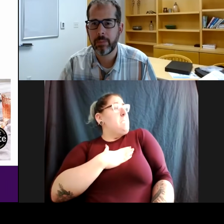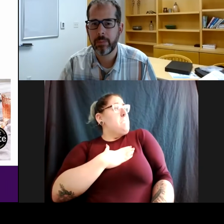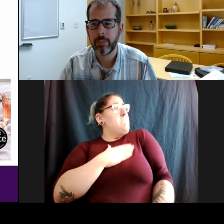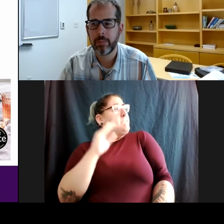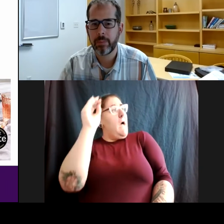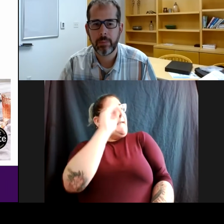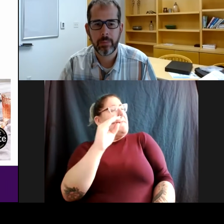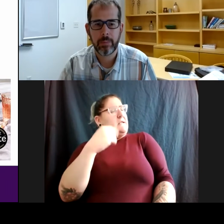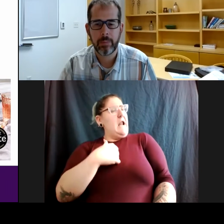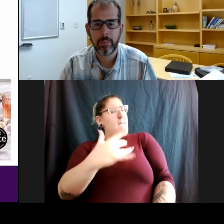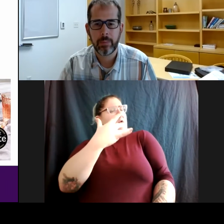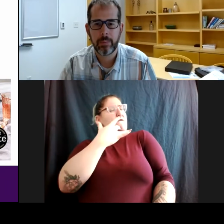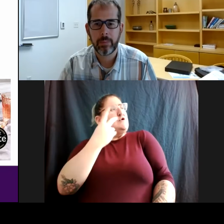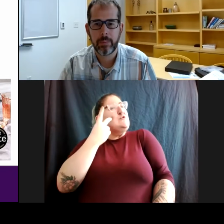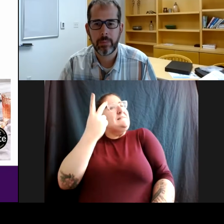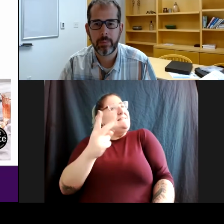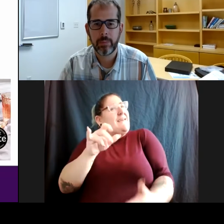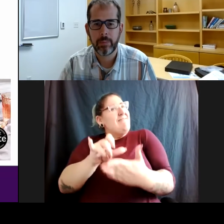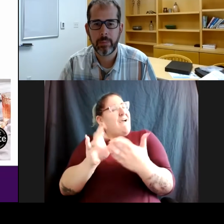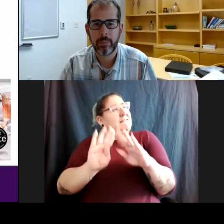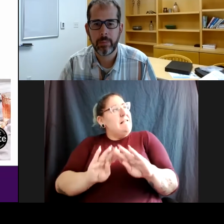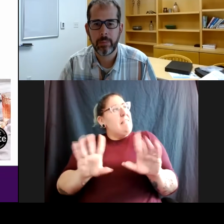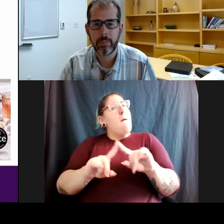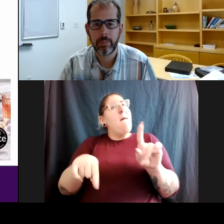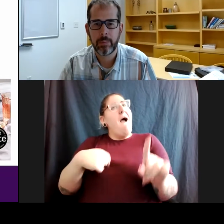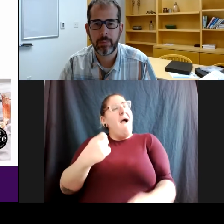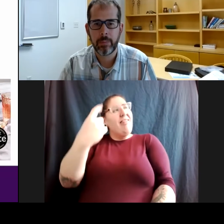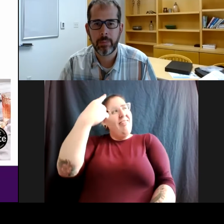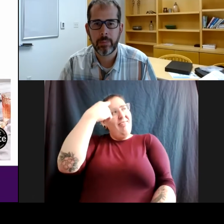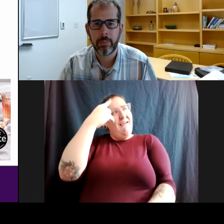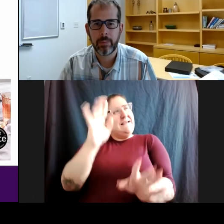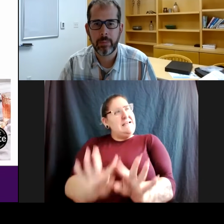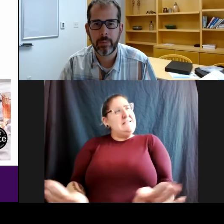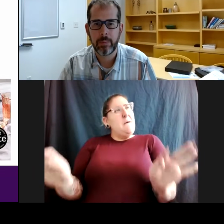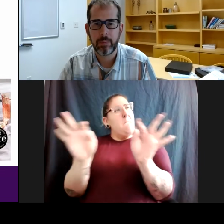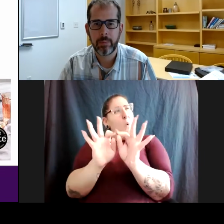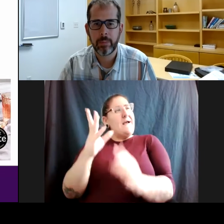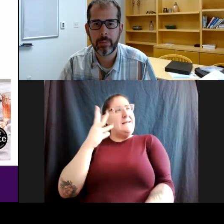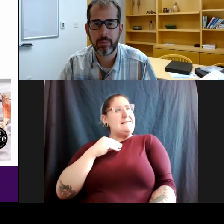visually, but I think it is quite important to have a consistent experience. As far as